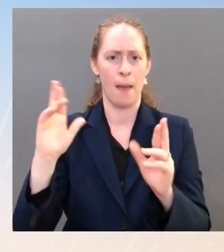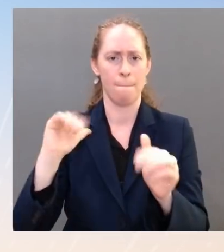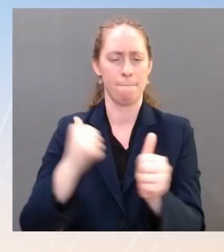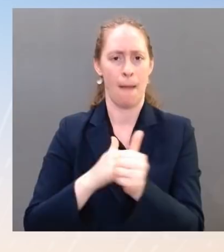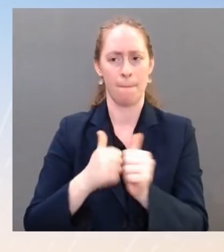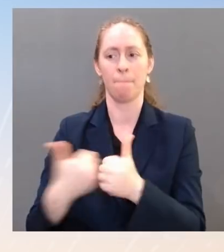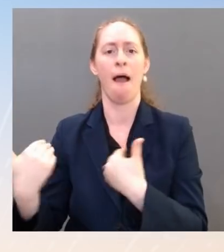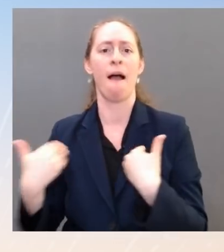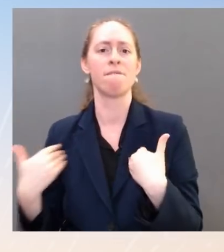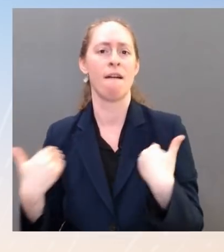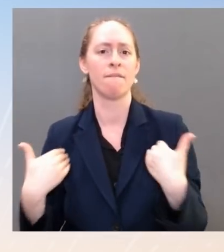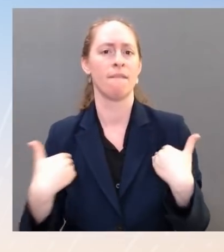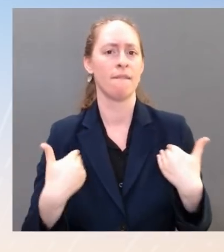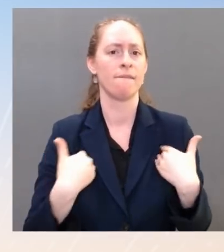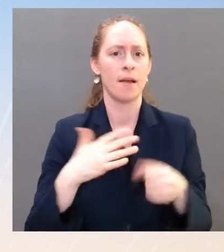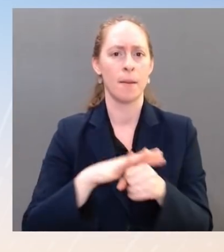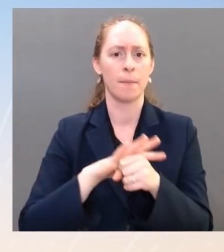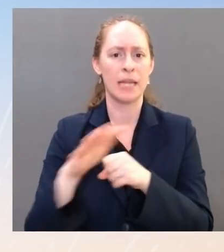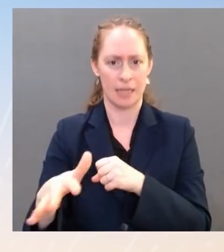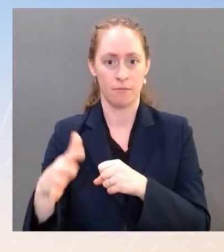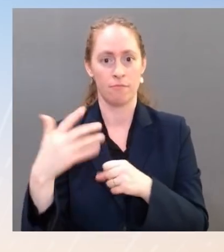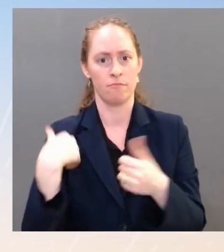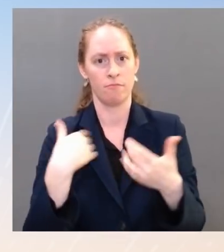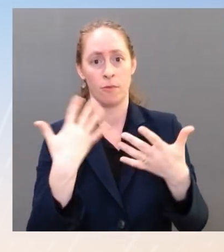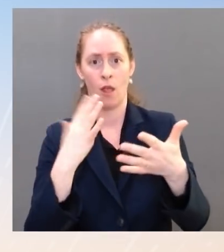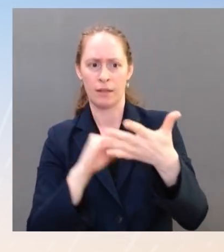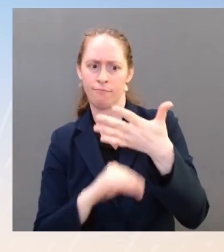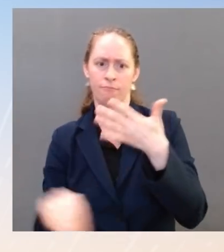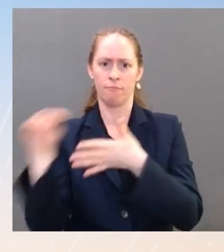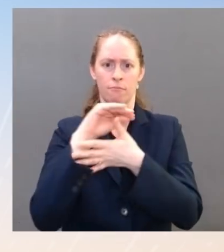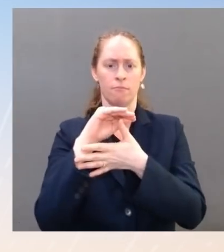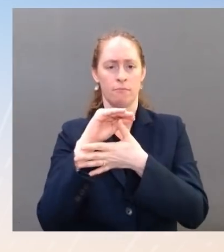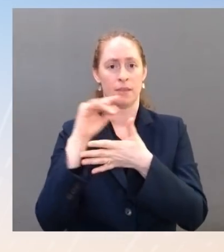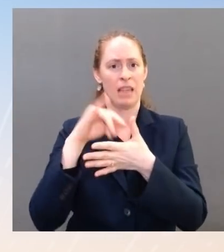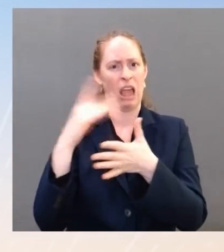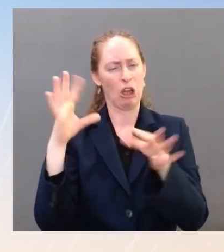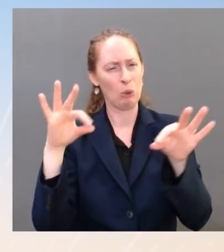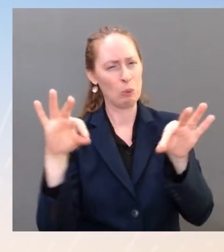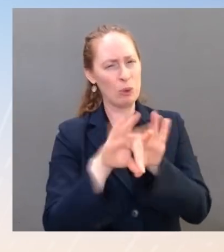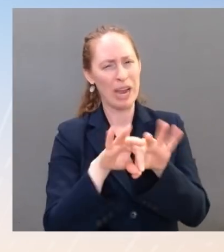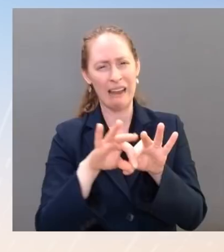that go into producing and manufacturing large capacity batteries.